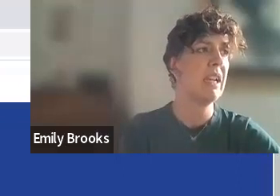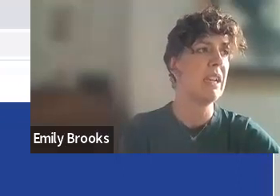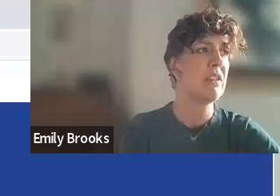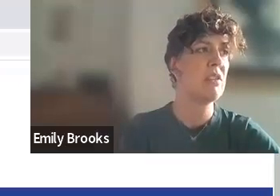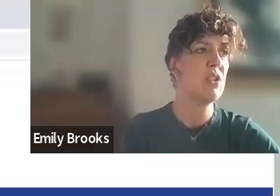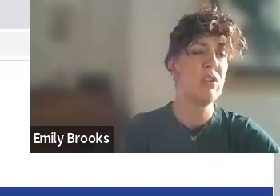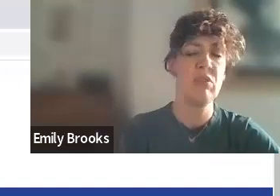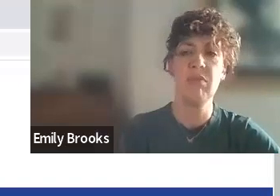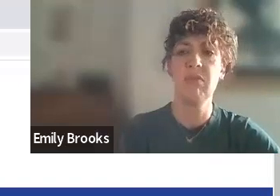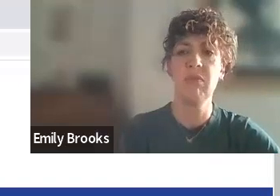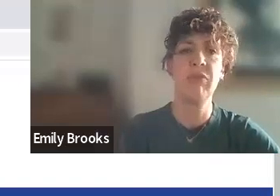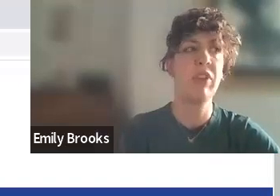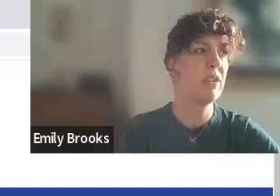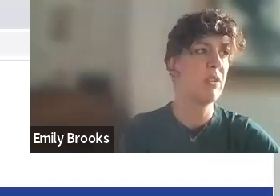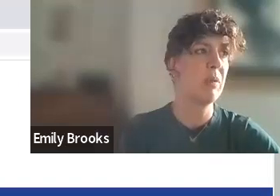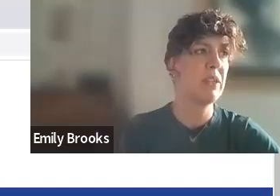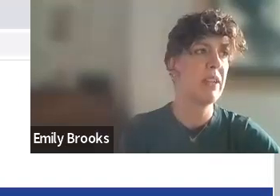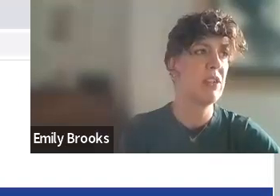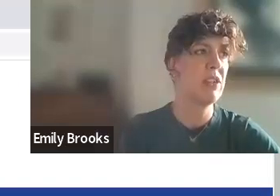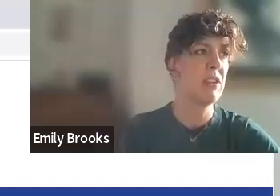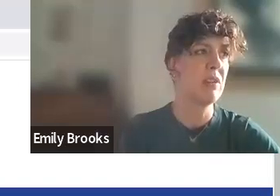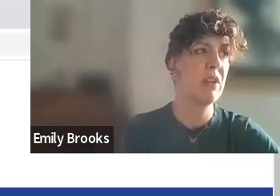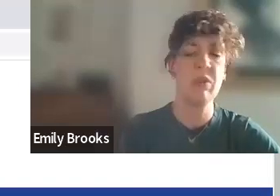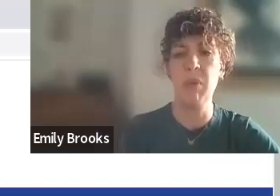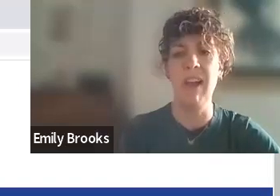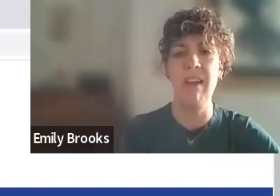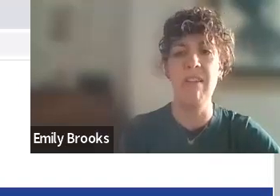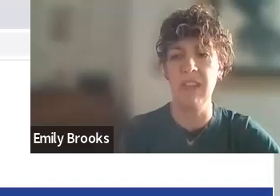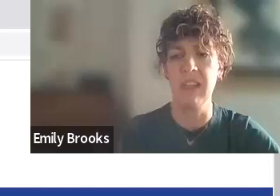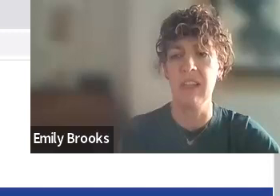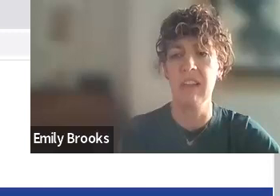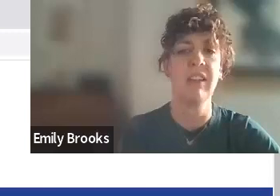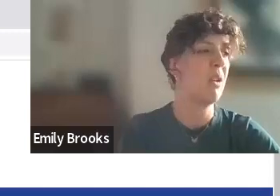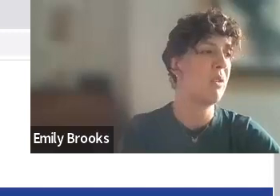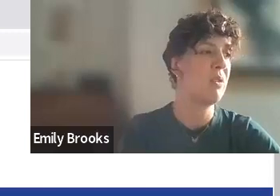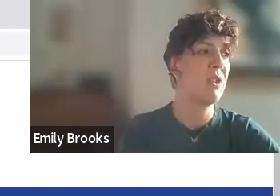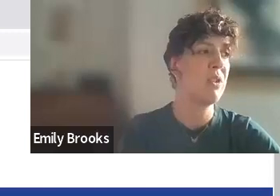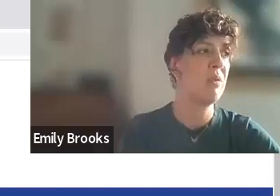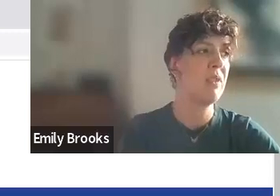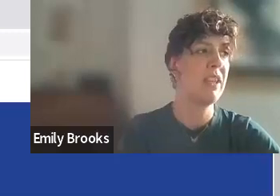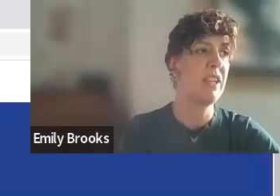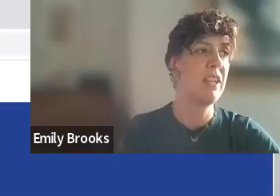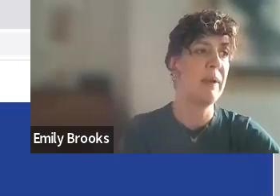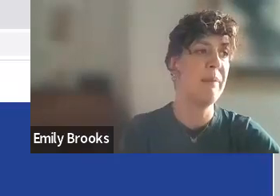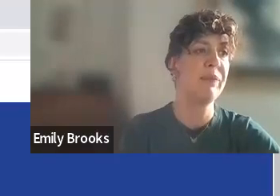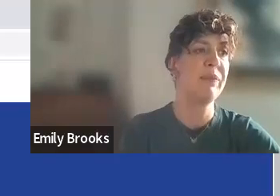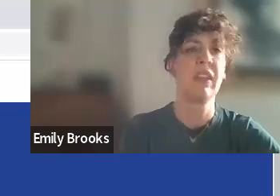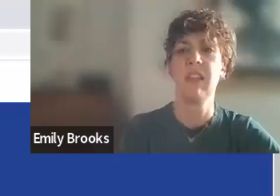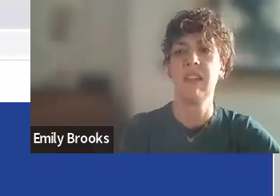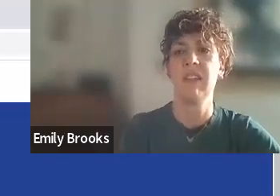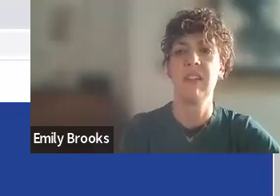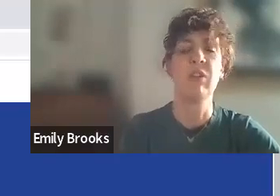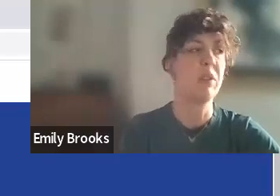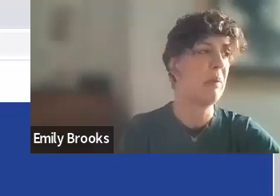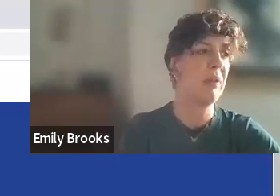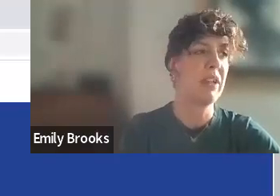links to further documentation because we can't put everything onto the website.